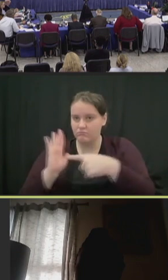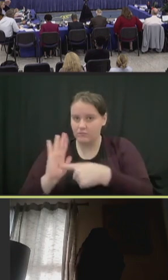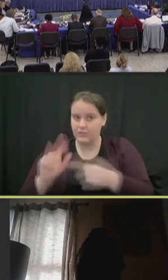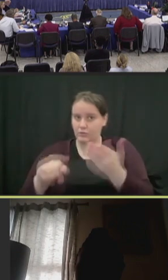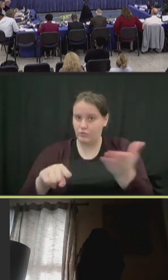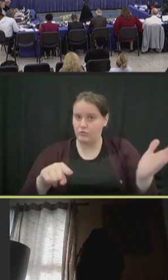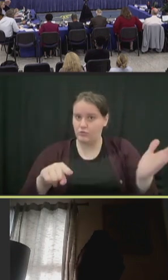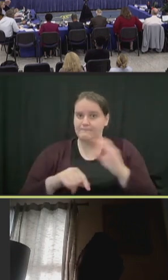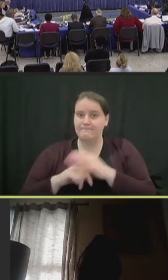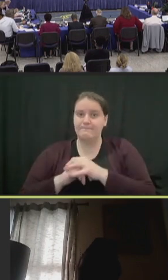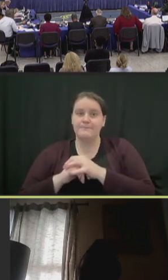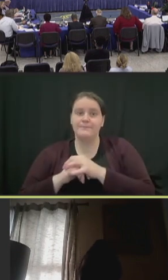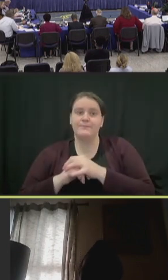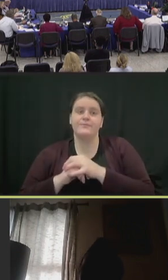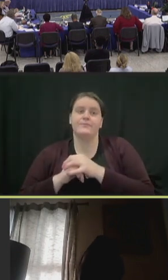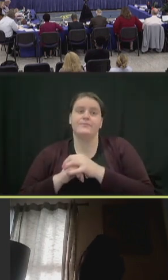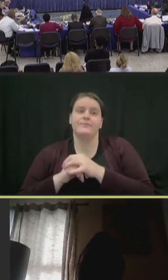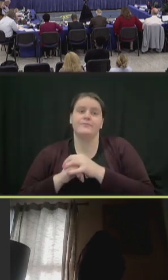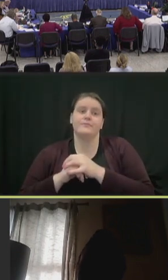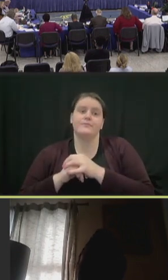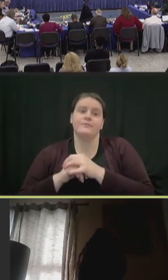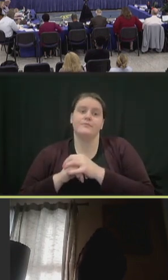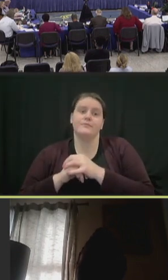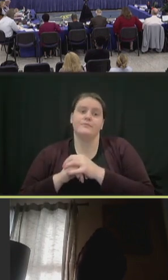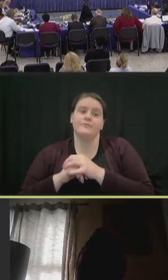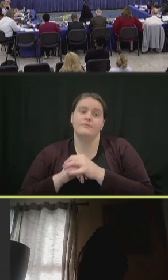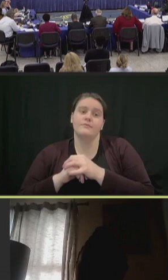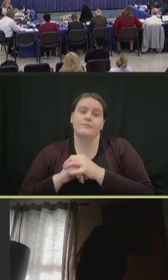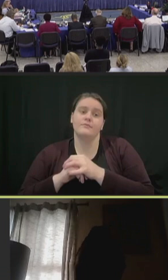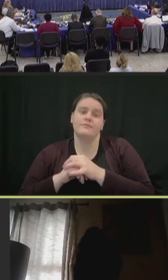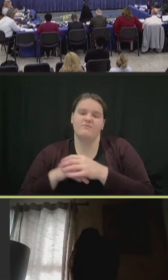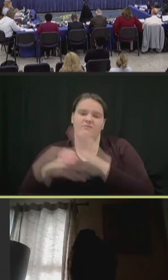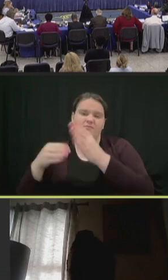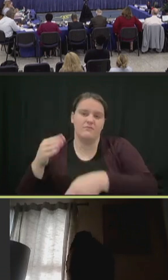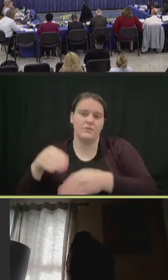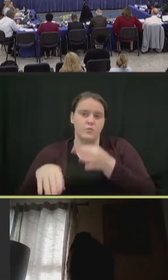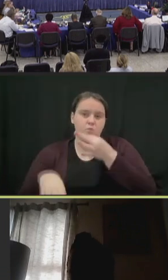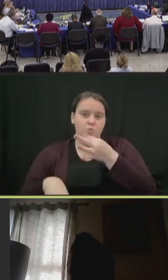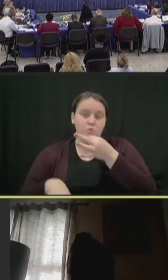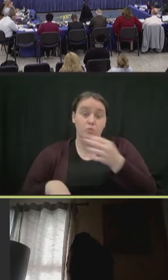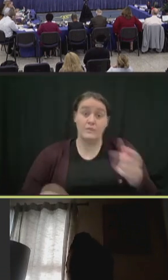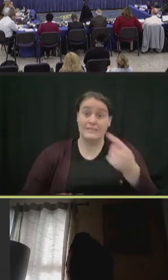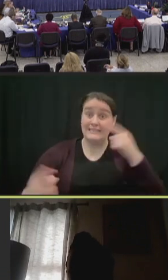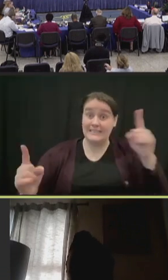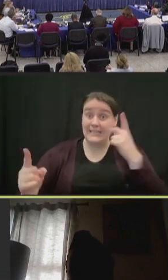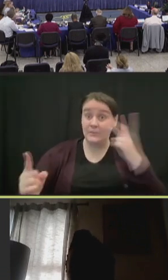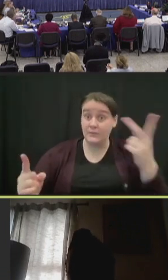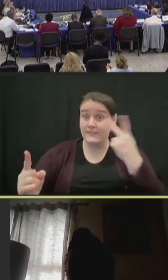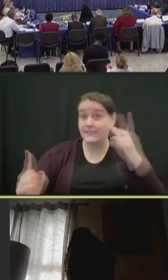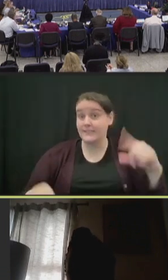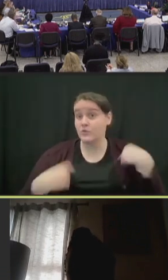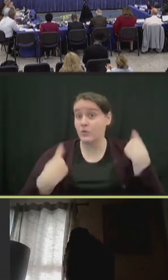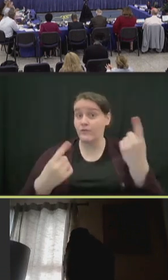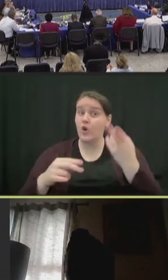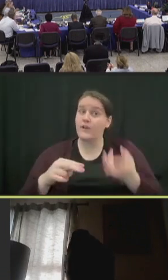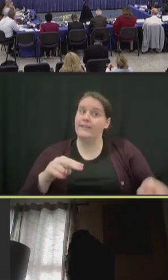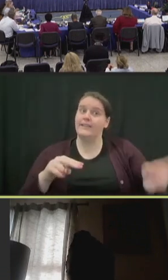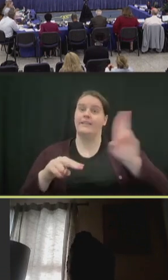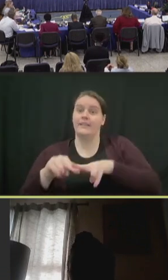And coming to an end. So, these are the successes. We've seen an increased coverage